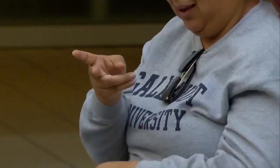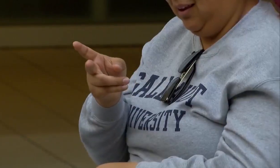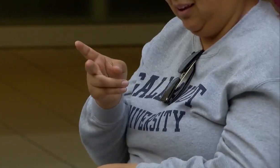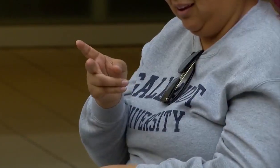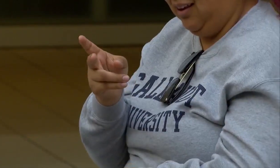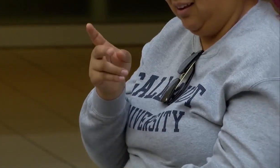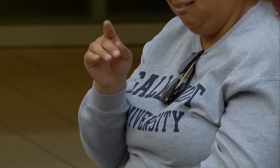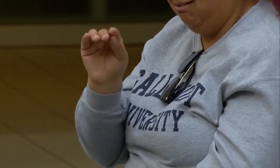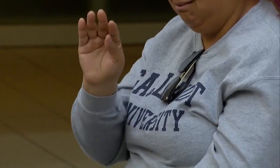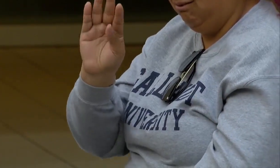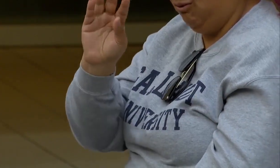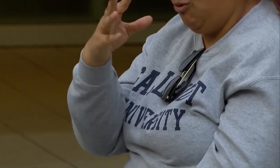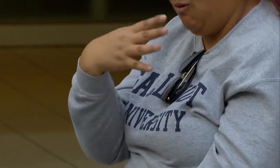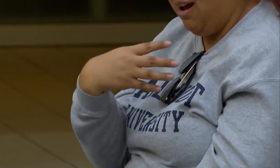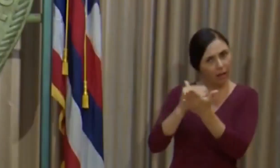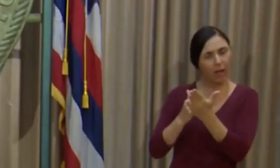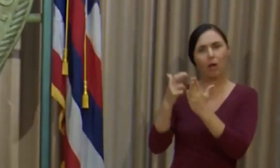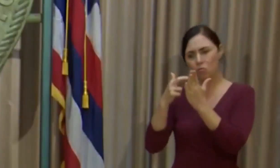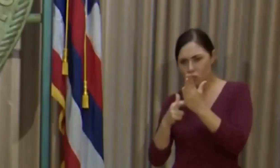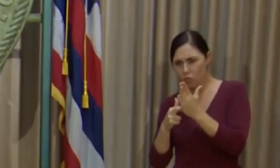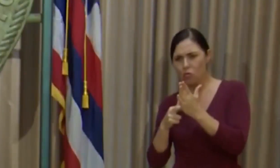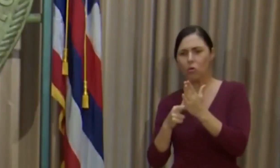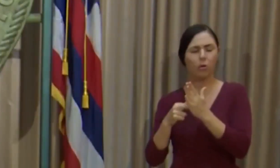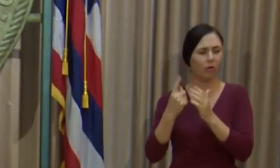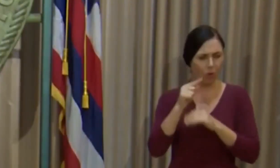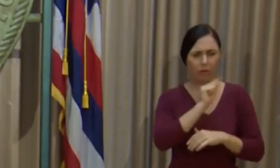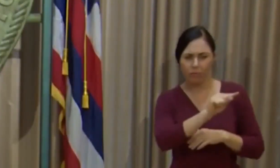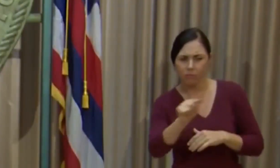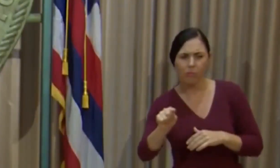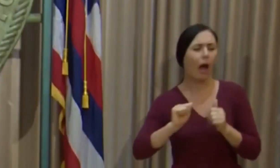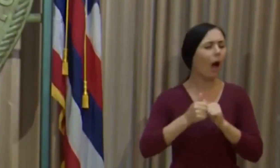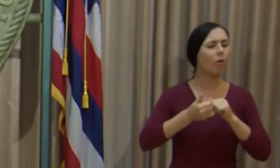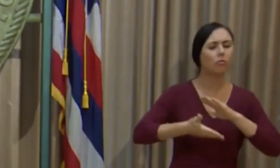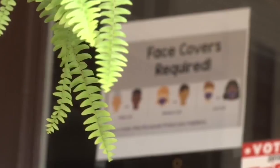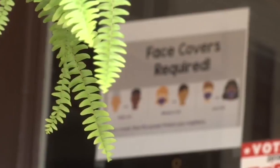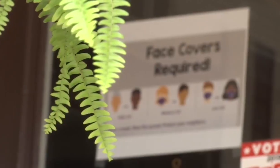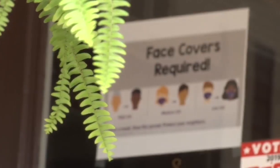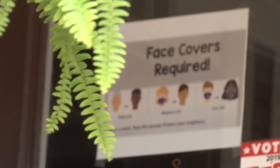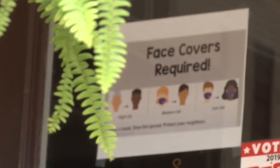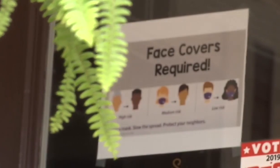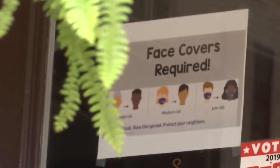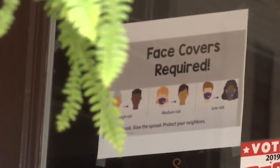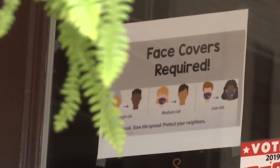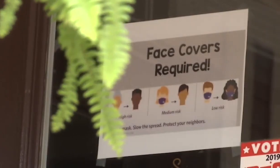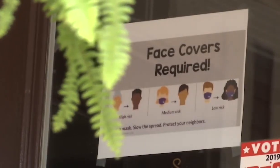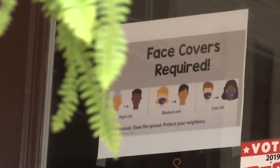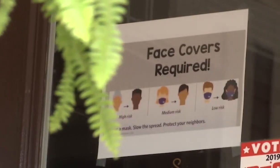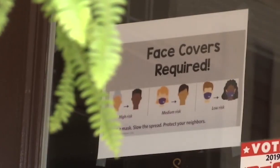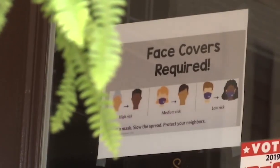PEOPLE TALK WHILE WATCHING FACIAL EXPRESSIONS AND READING LIPS.SO YOU CAN IMAGINE HOW ASPECTS OF THE PANDEMIC HAVE